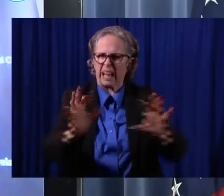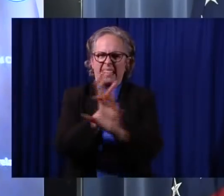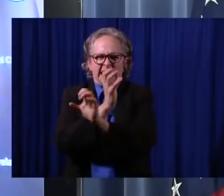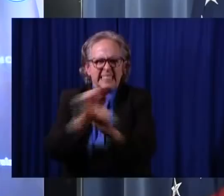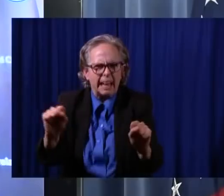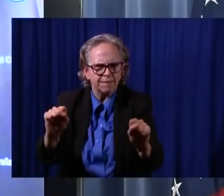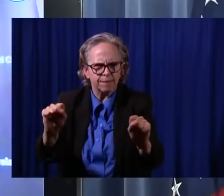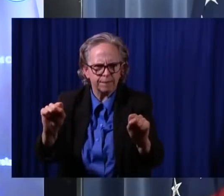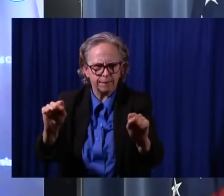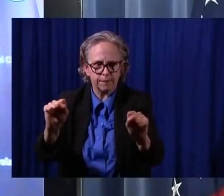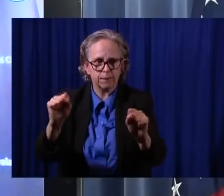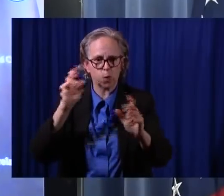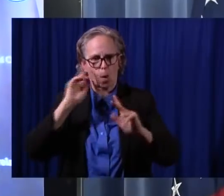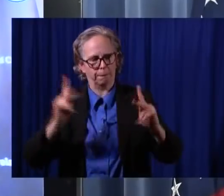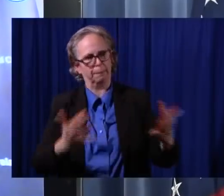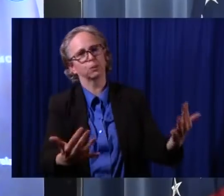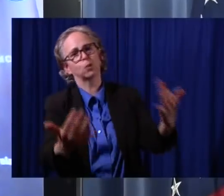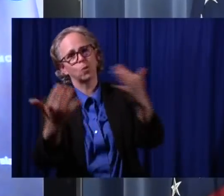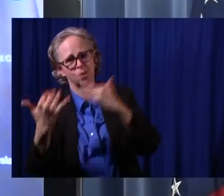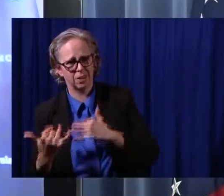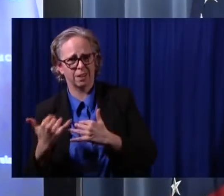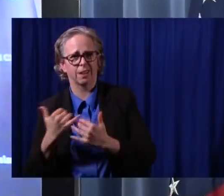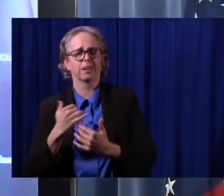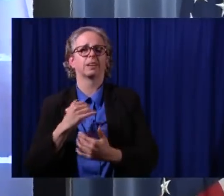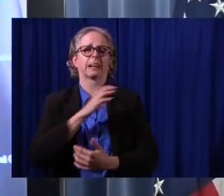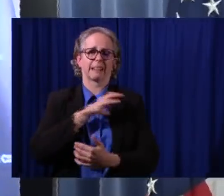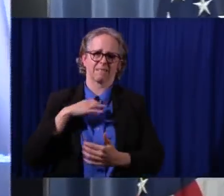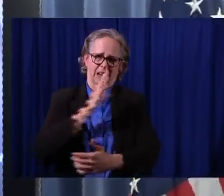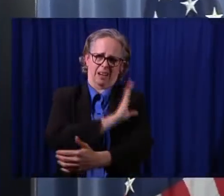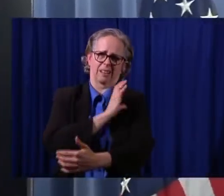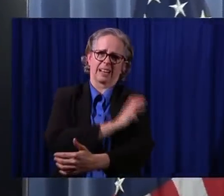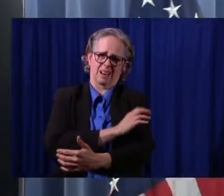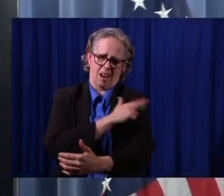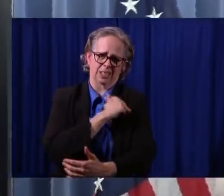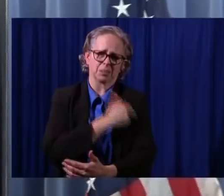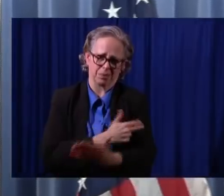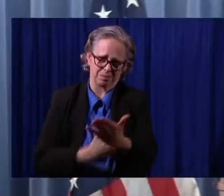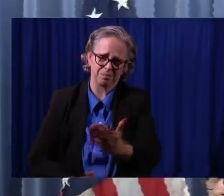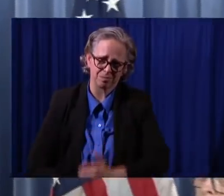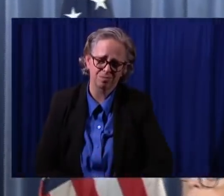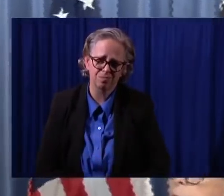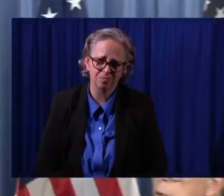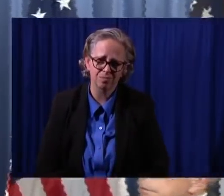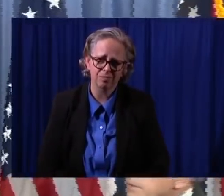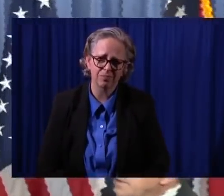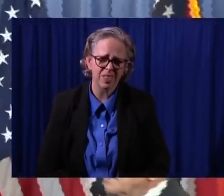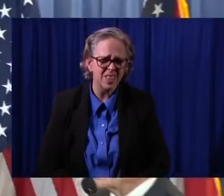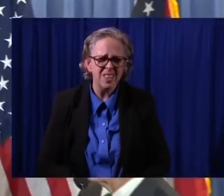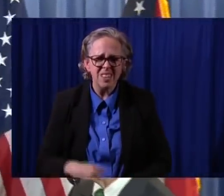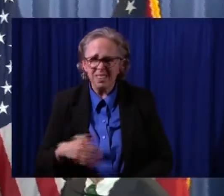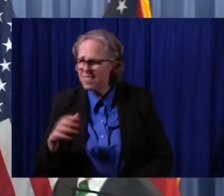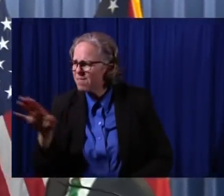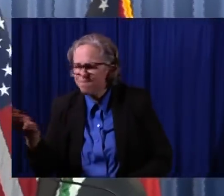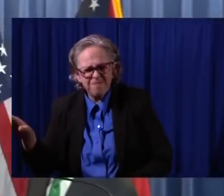ALL OF OUR PATIENTS TO WEAR MASKS. OUR HOSPITALS ARE IMMENSELY CLEAN ENVIRONMENTS